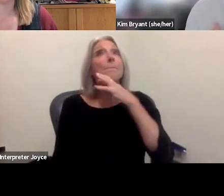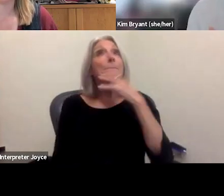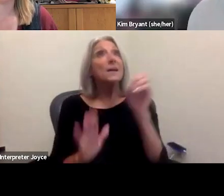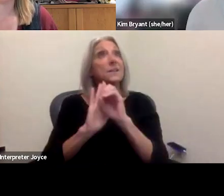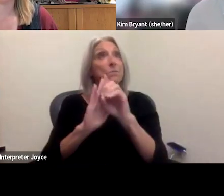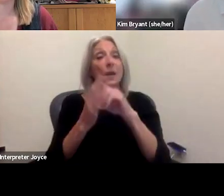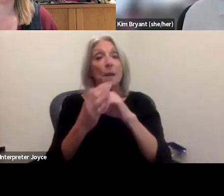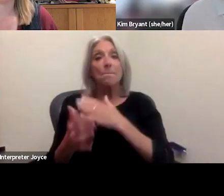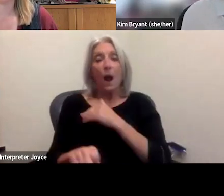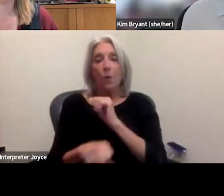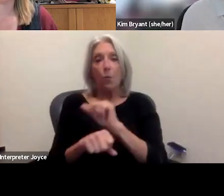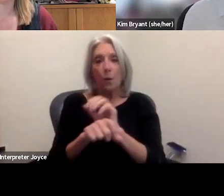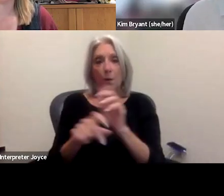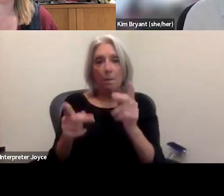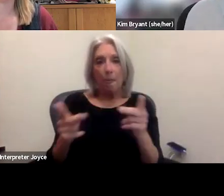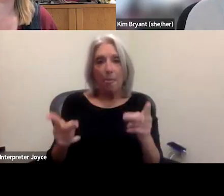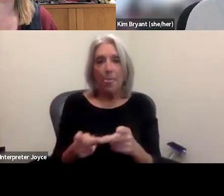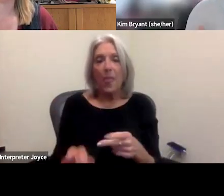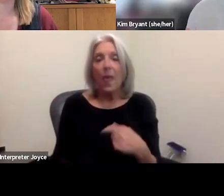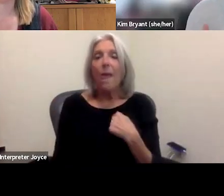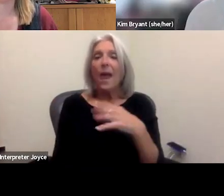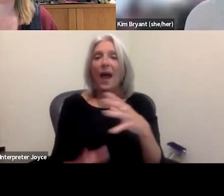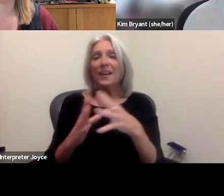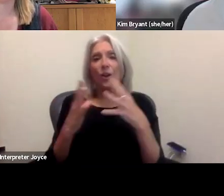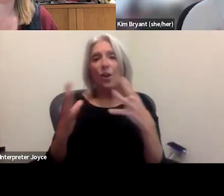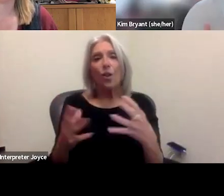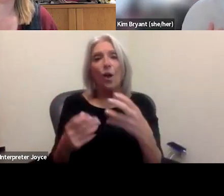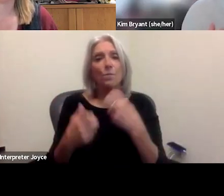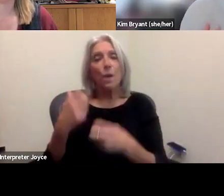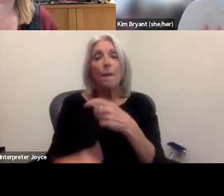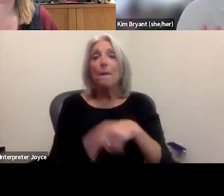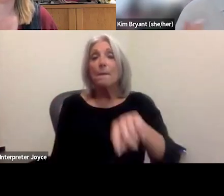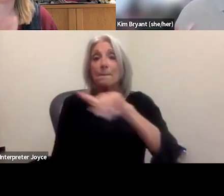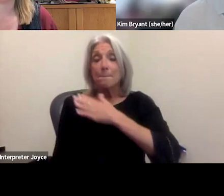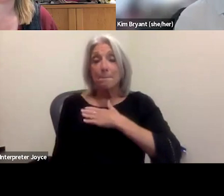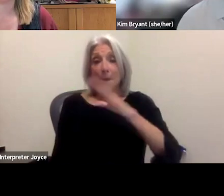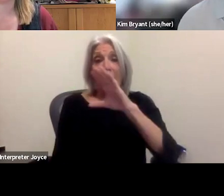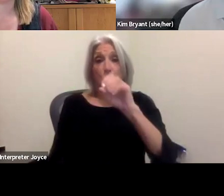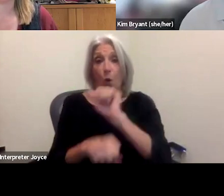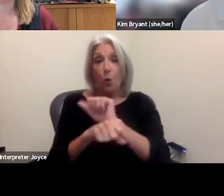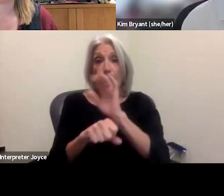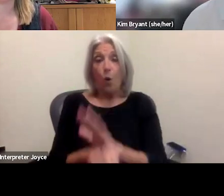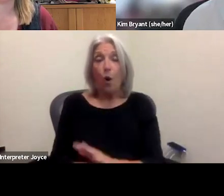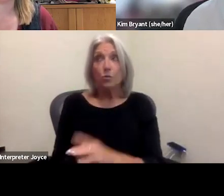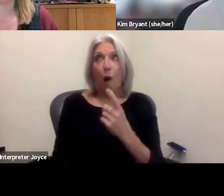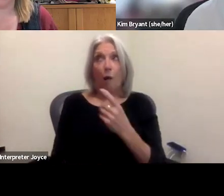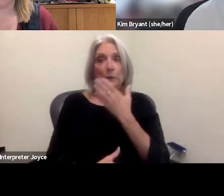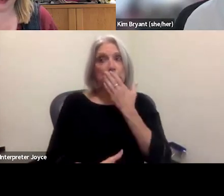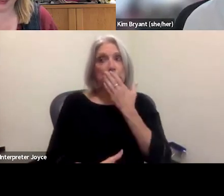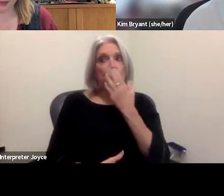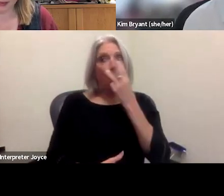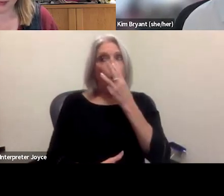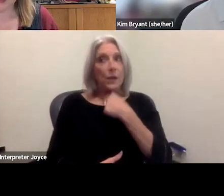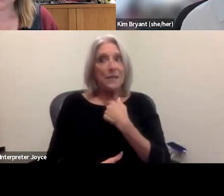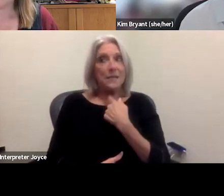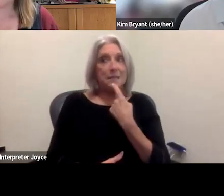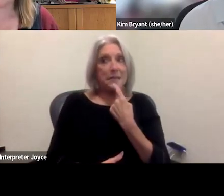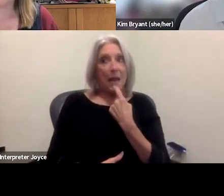is I get a lot of Slack DMs. My co-workers are worried about saying the wrong thing or appearing ignorant when it comes to disability